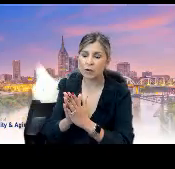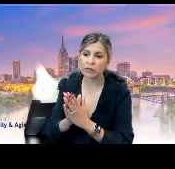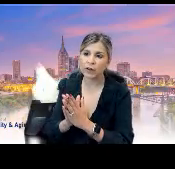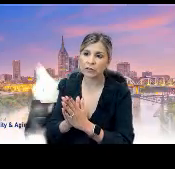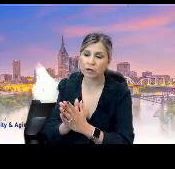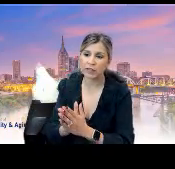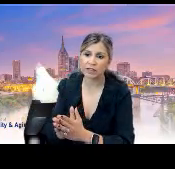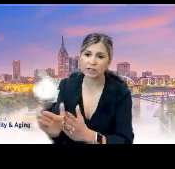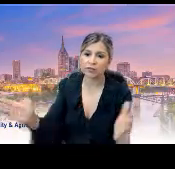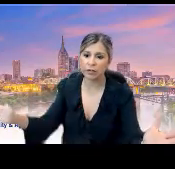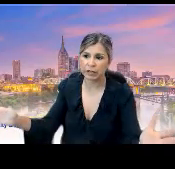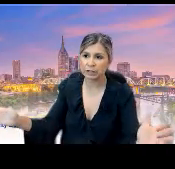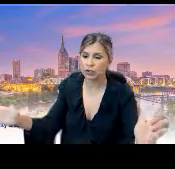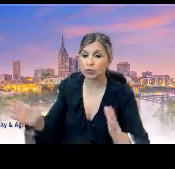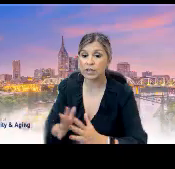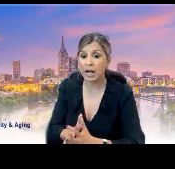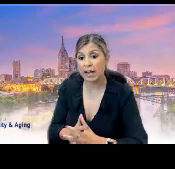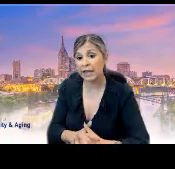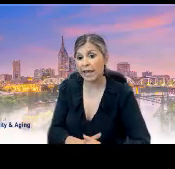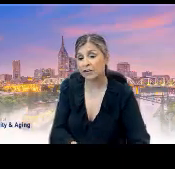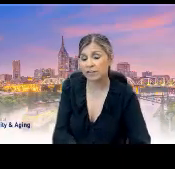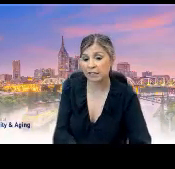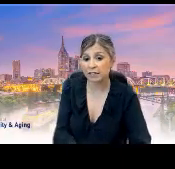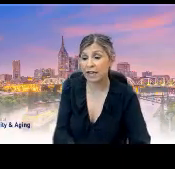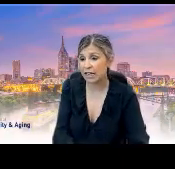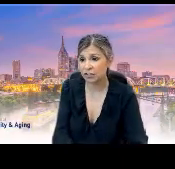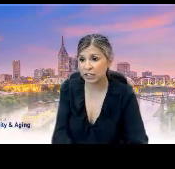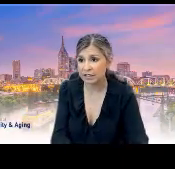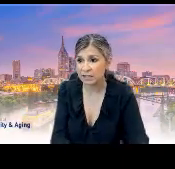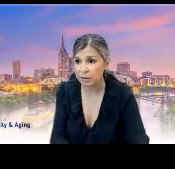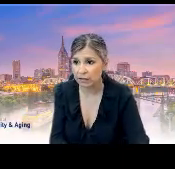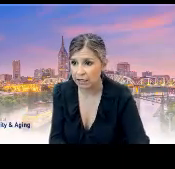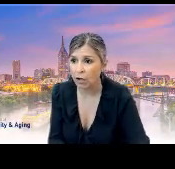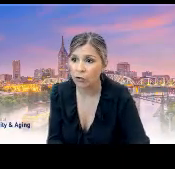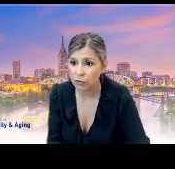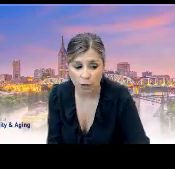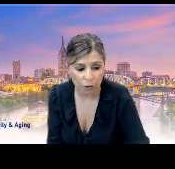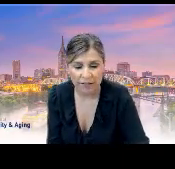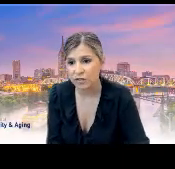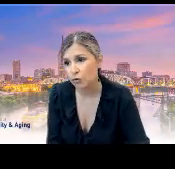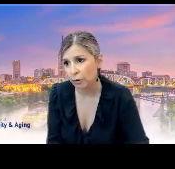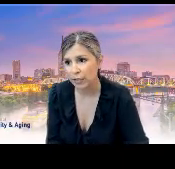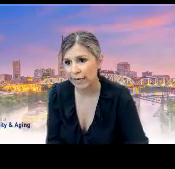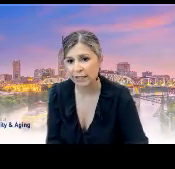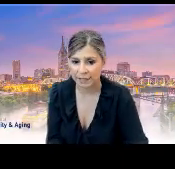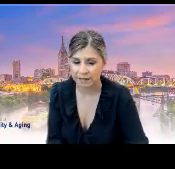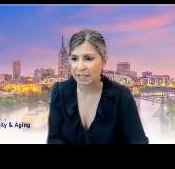And those funds are then distributed to 9 agencies on aging and disability, also known as the triple ADS.